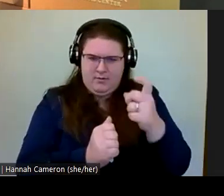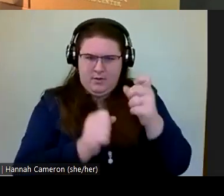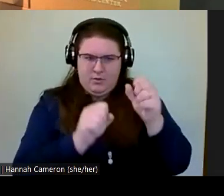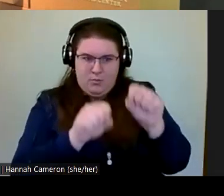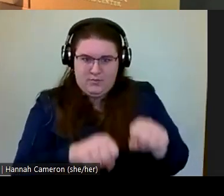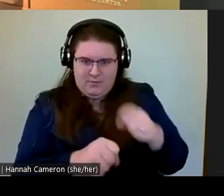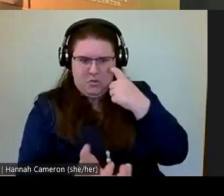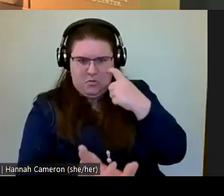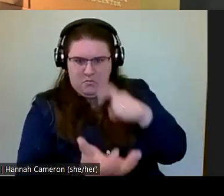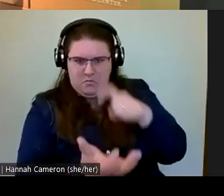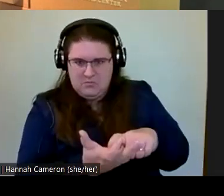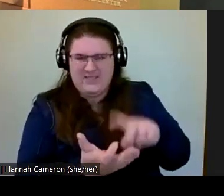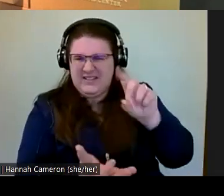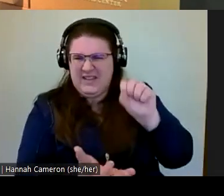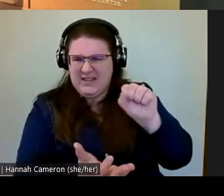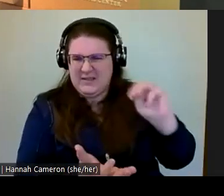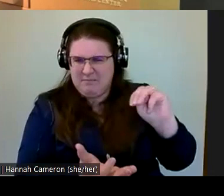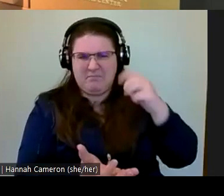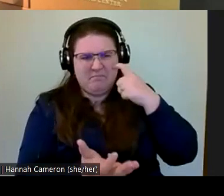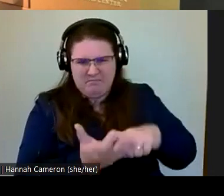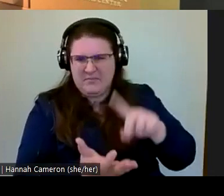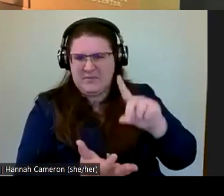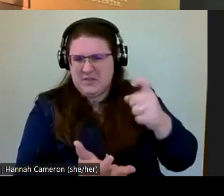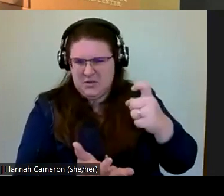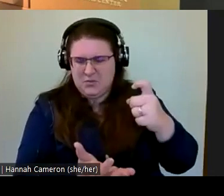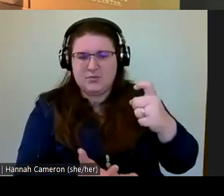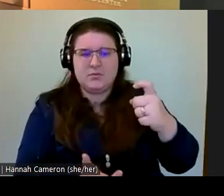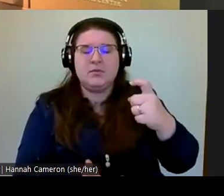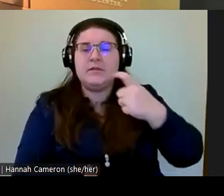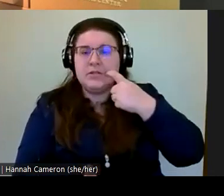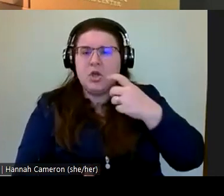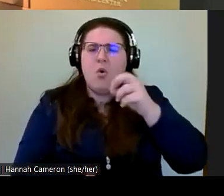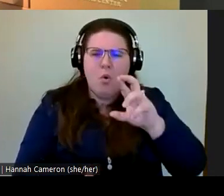there's a DSM diagnosis for or maybe it's all the people who live in the state of New York or